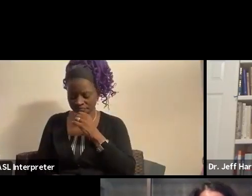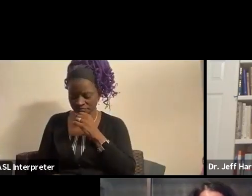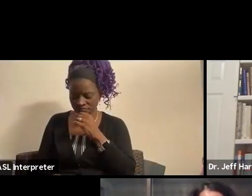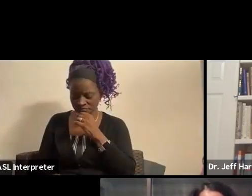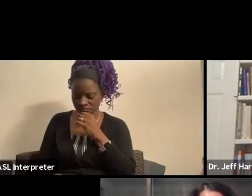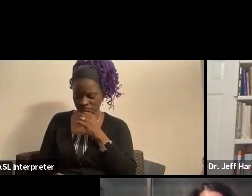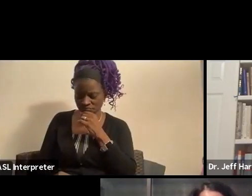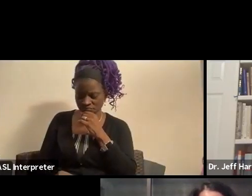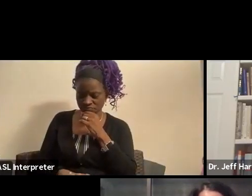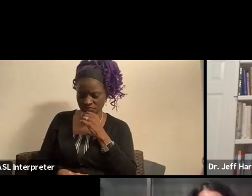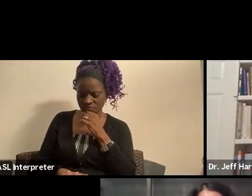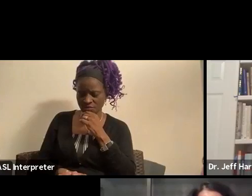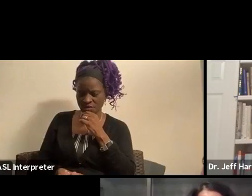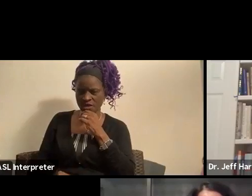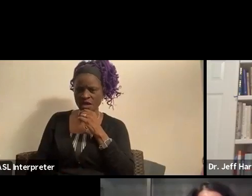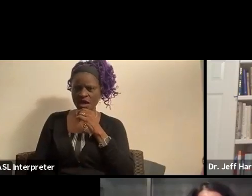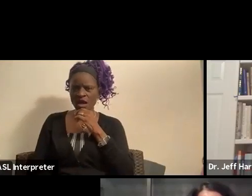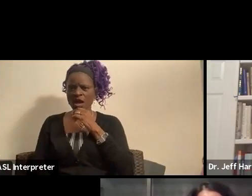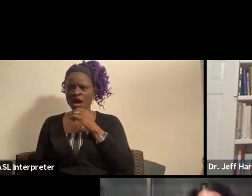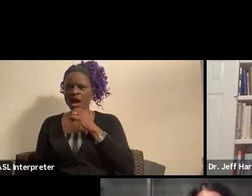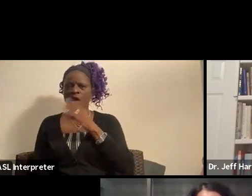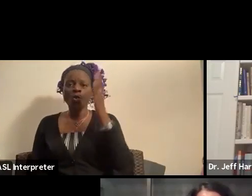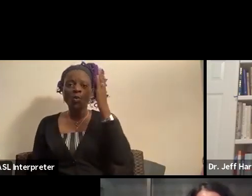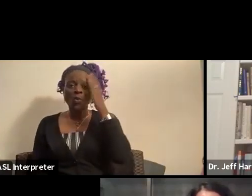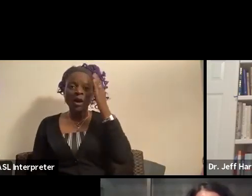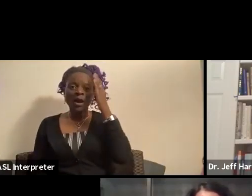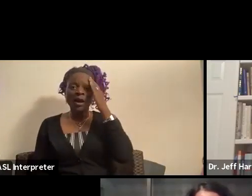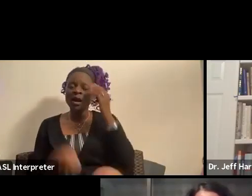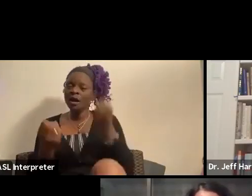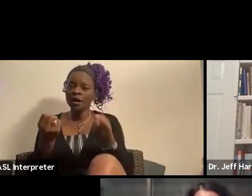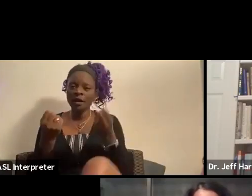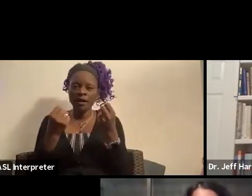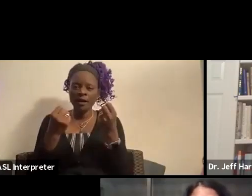In addition, we're aware that there are many seniors who are in independent living